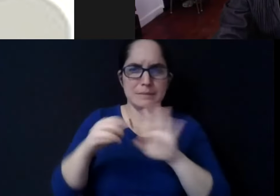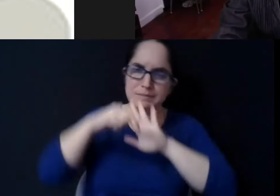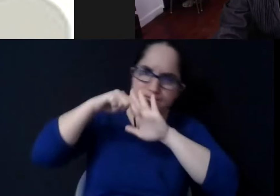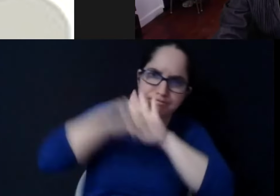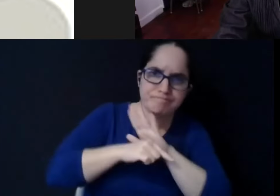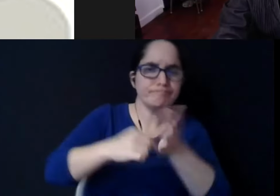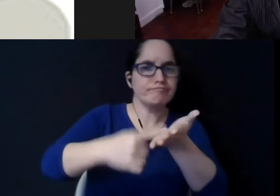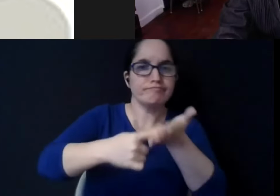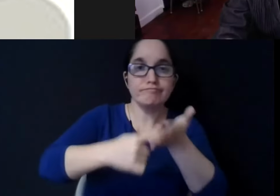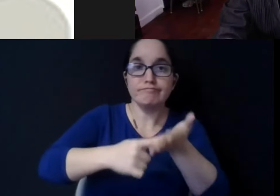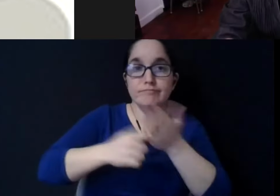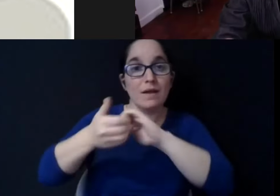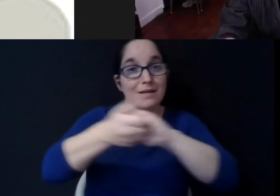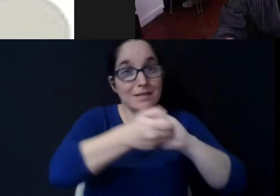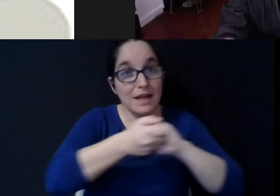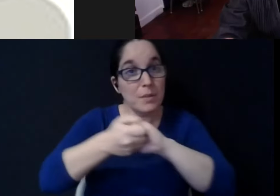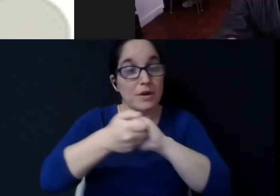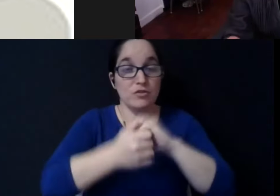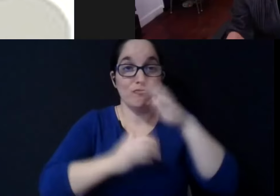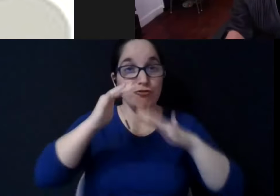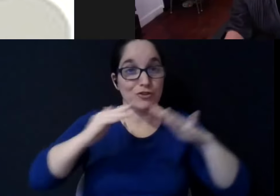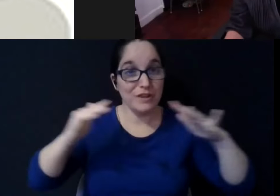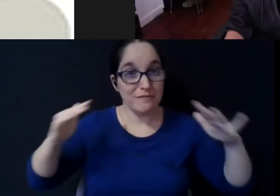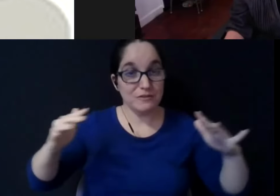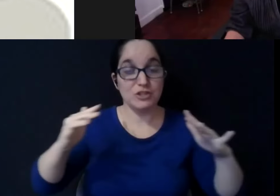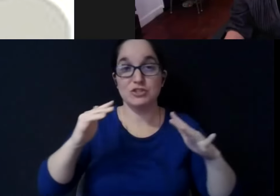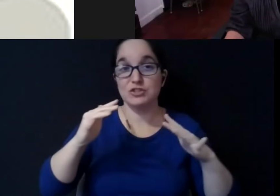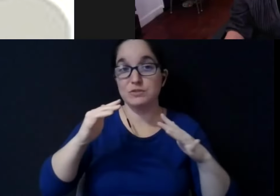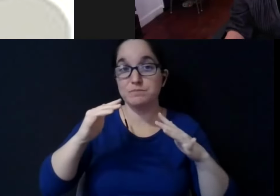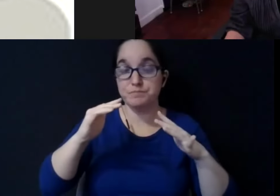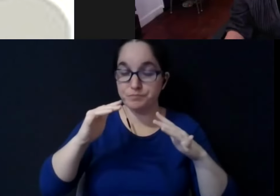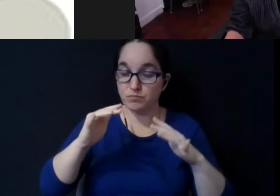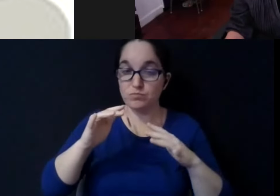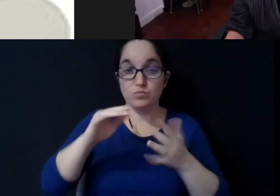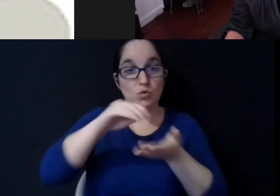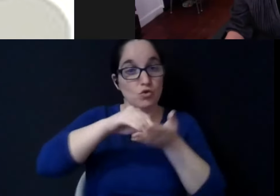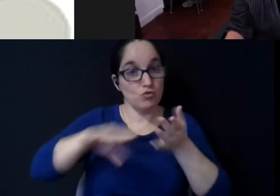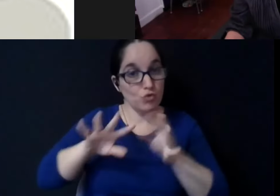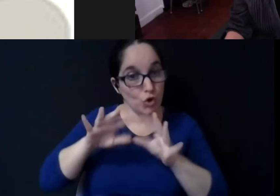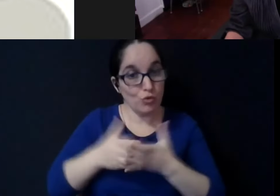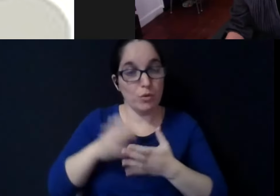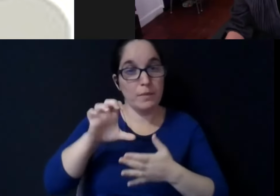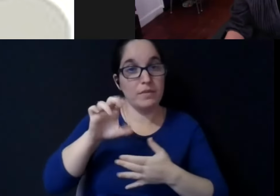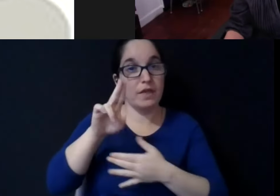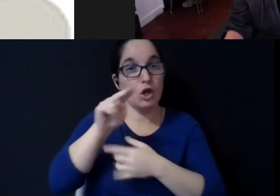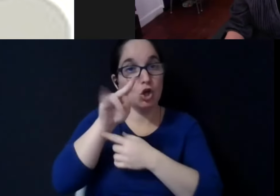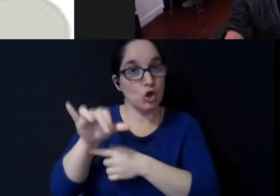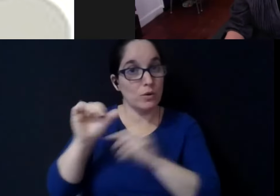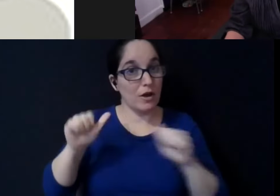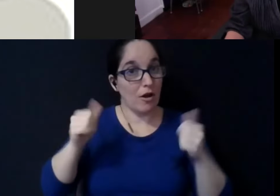diverse student body that CUNY offers made me realize how one-dimensional our syllabus